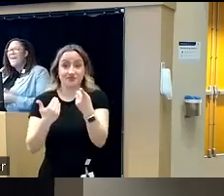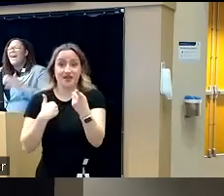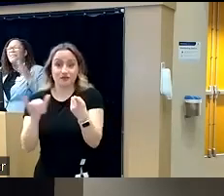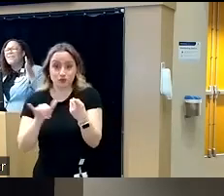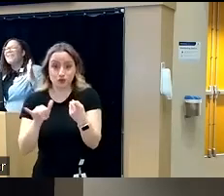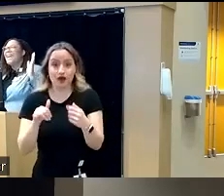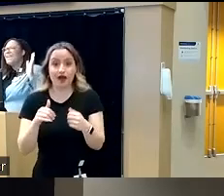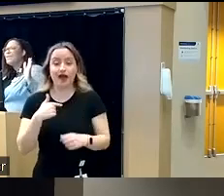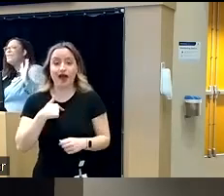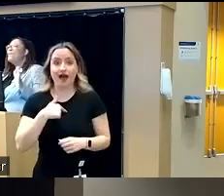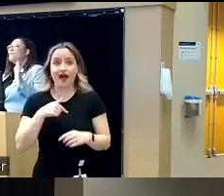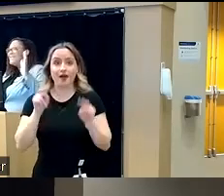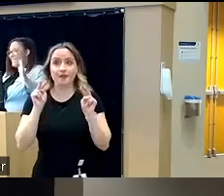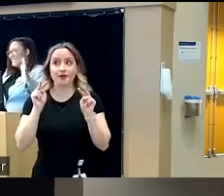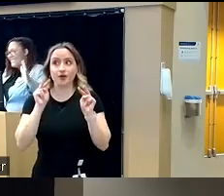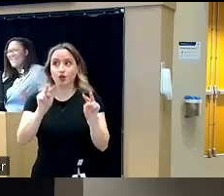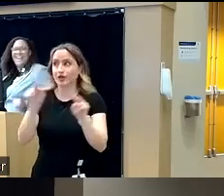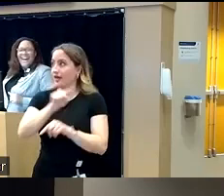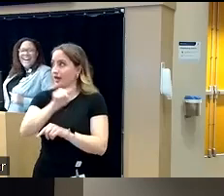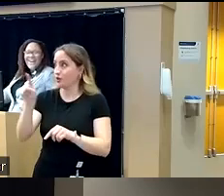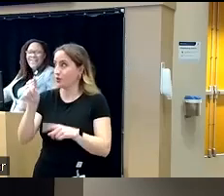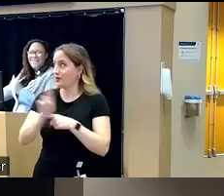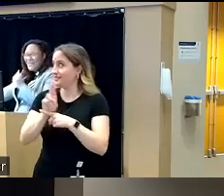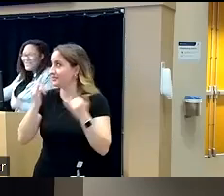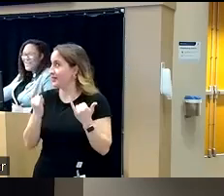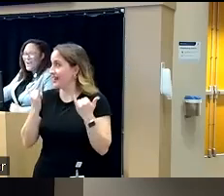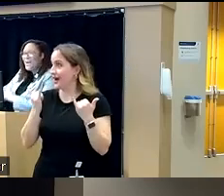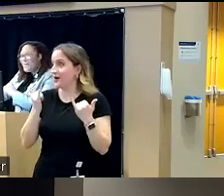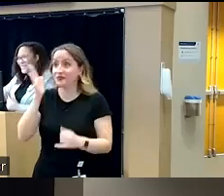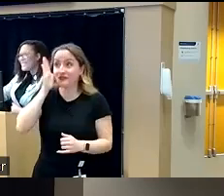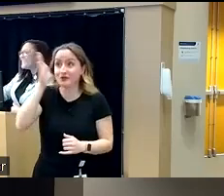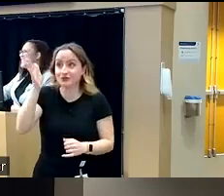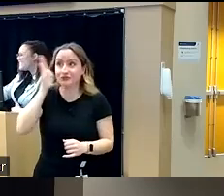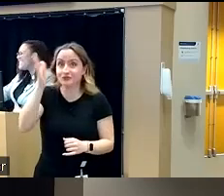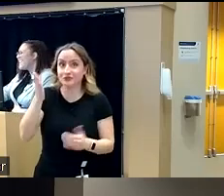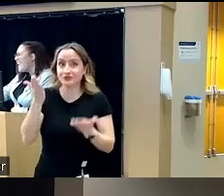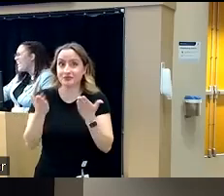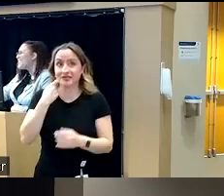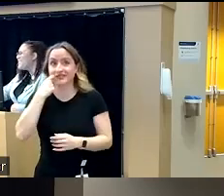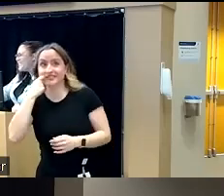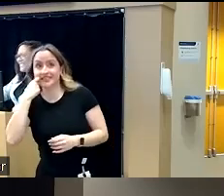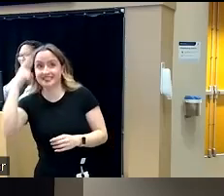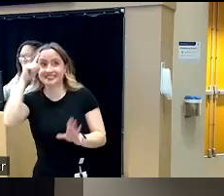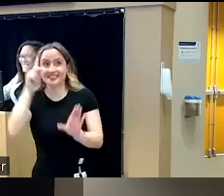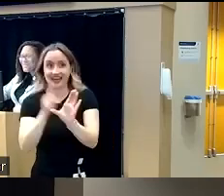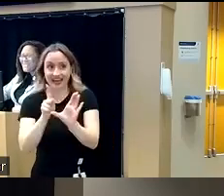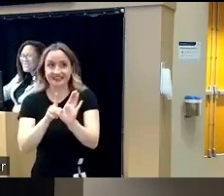I am looking at you residents future future addiction Psychiatry Fellowship participants